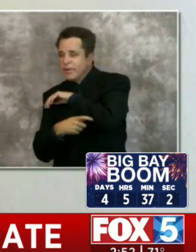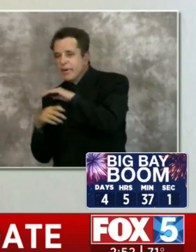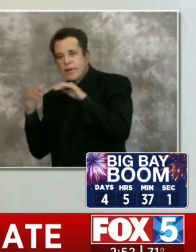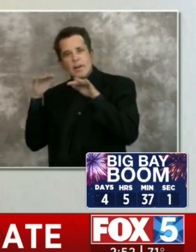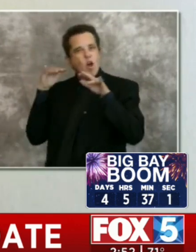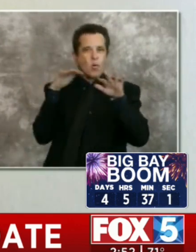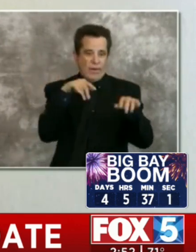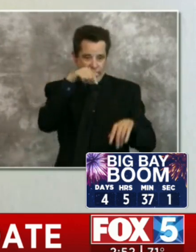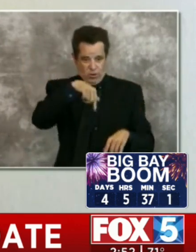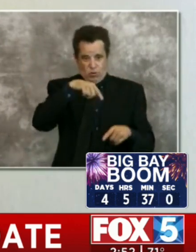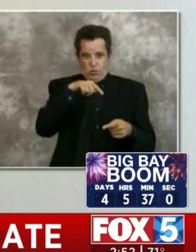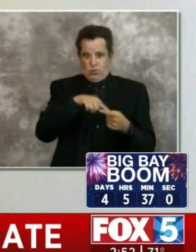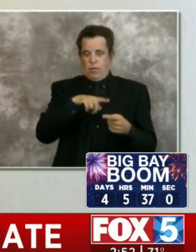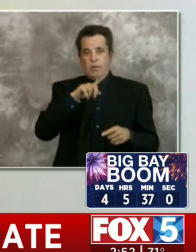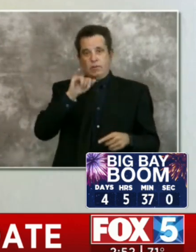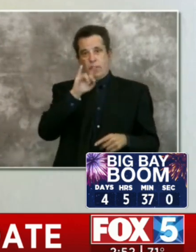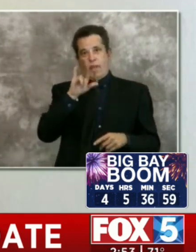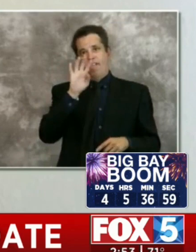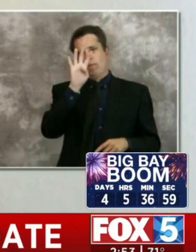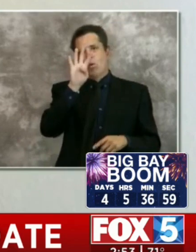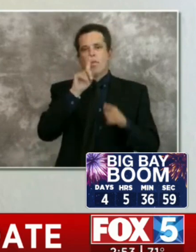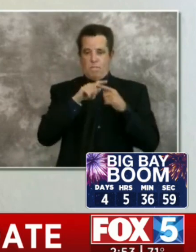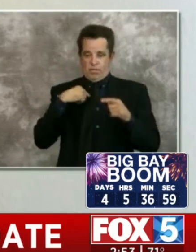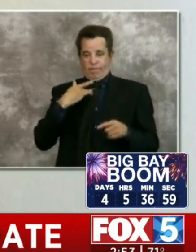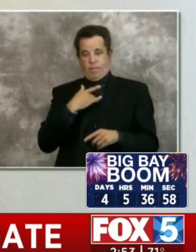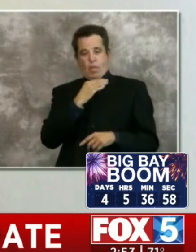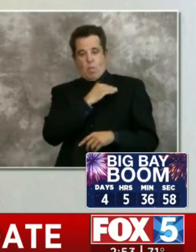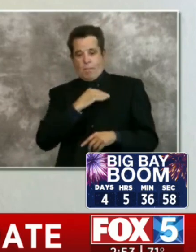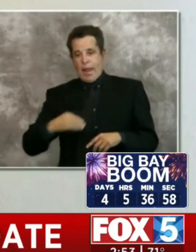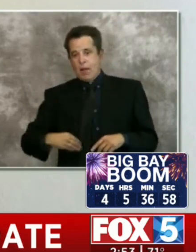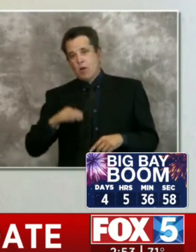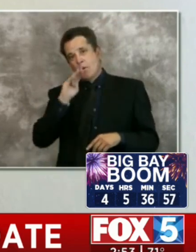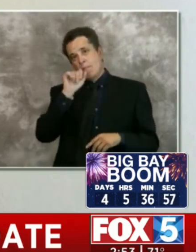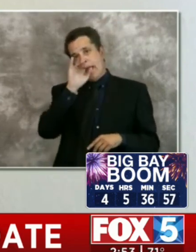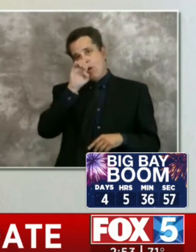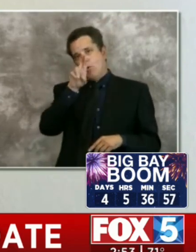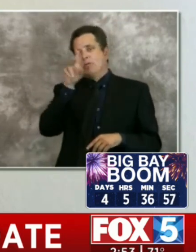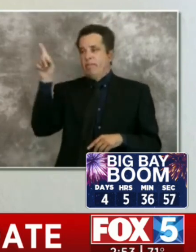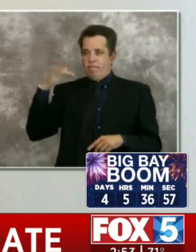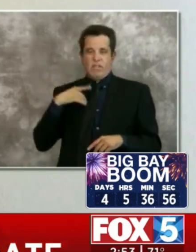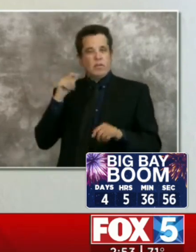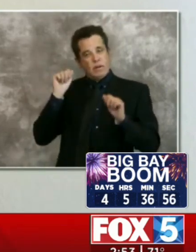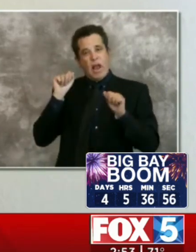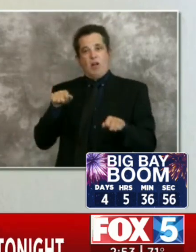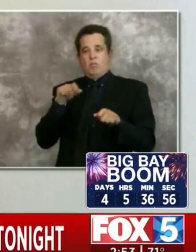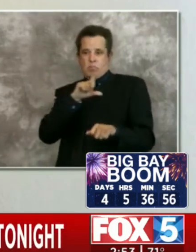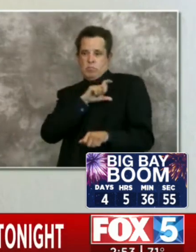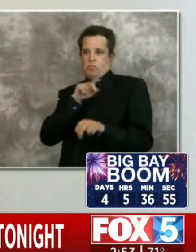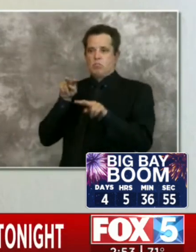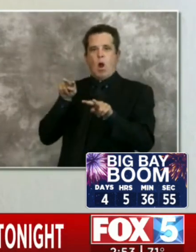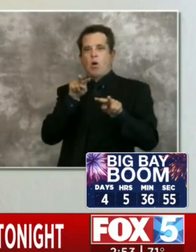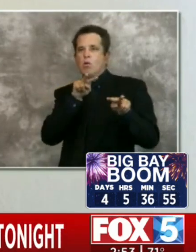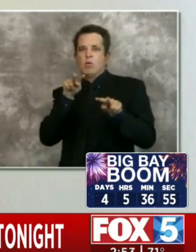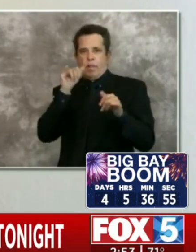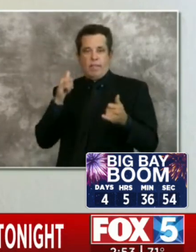BEACHES AND THAT COULD ENTICE PEOPLE TO TRAVEL HERE FROM THE 4TH OF JULY. BUT I'VE SPOKEN TO A FEW OF THE COASTAL MAYOR ALL FEEL CONFIDENT THEY CAN